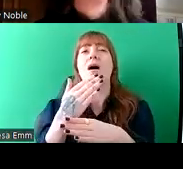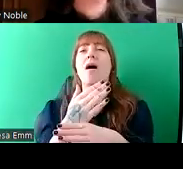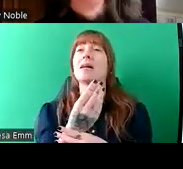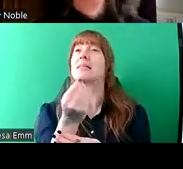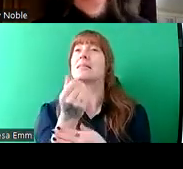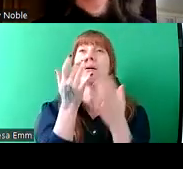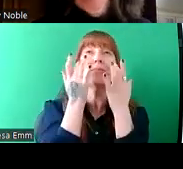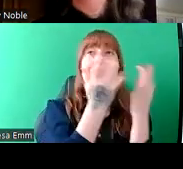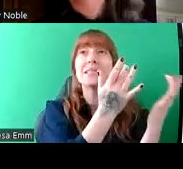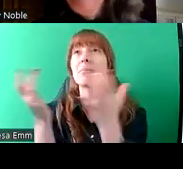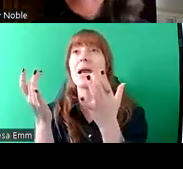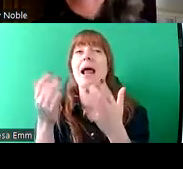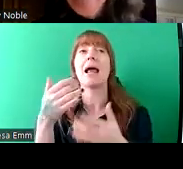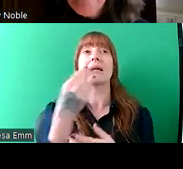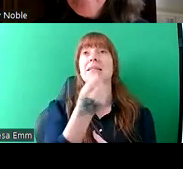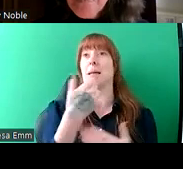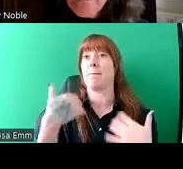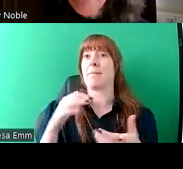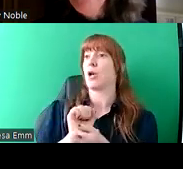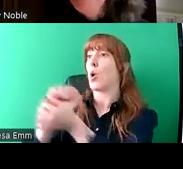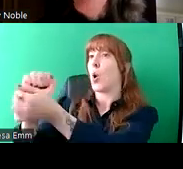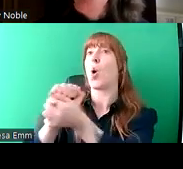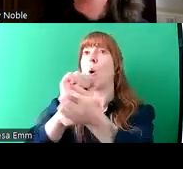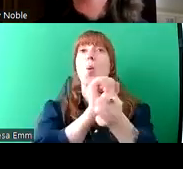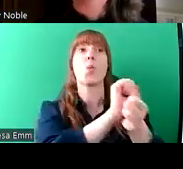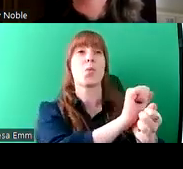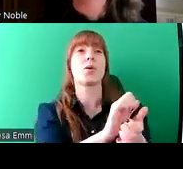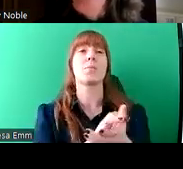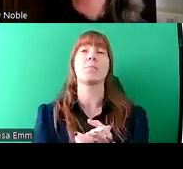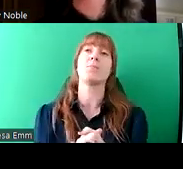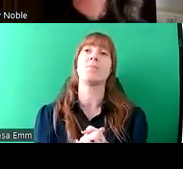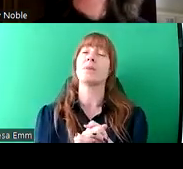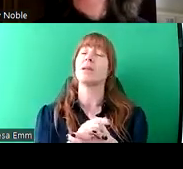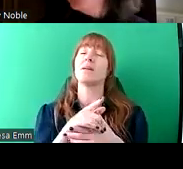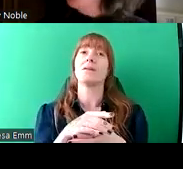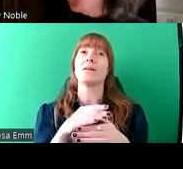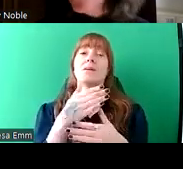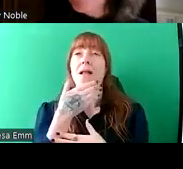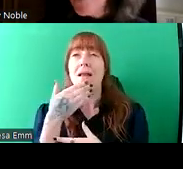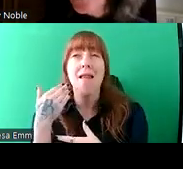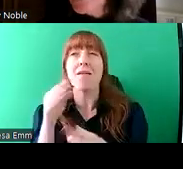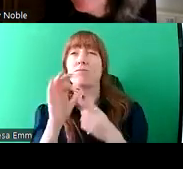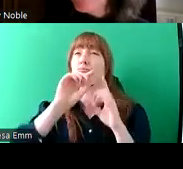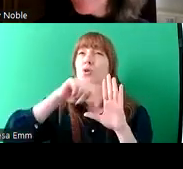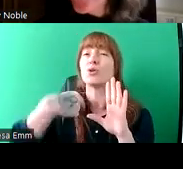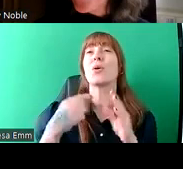frequently. It was a really amazing project. The Museum of Roller Derby actually came about through